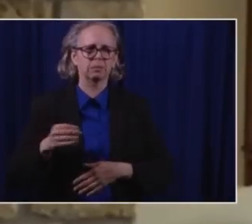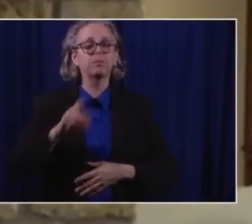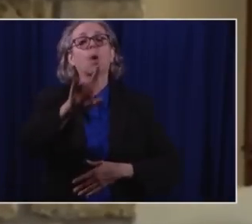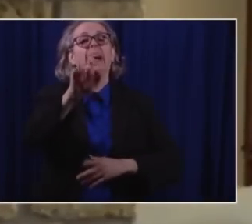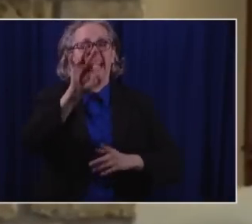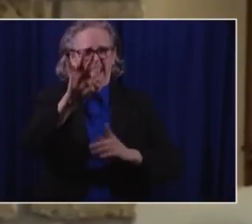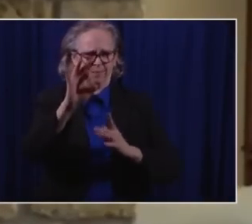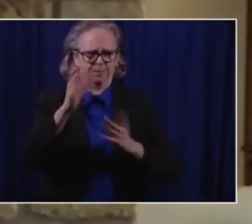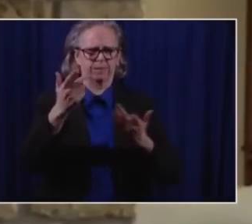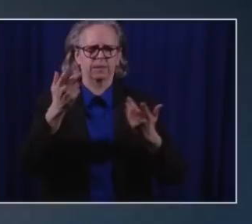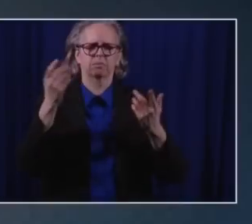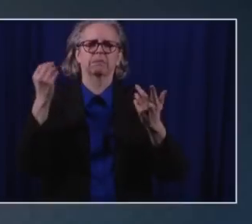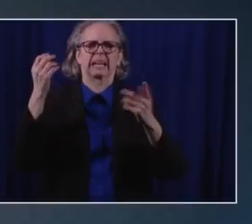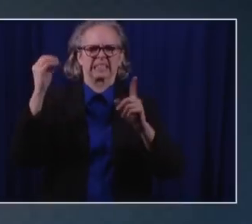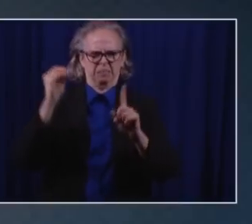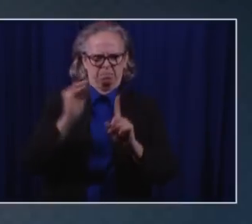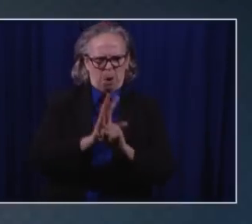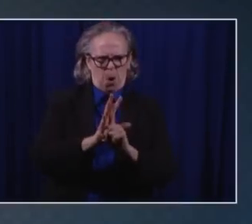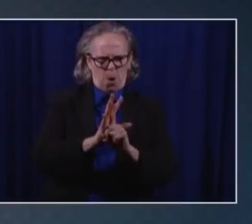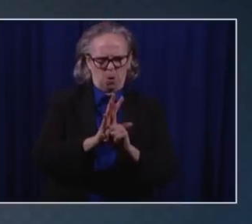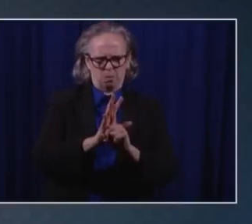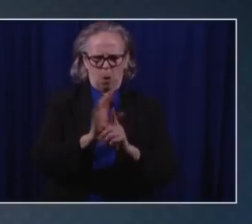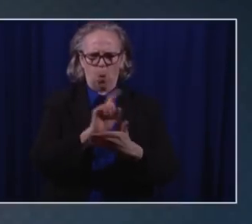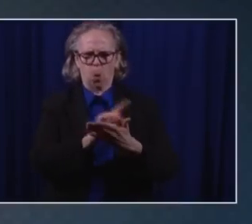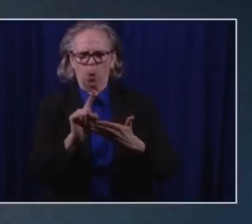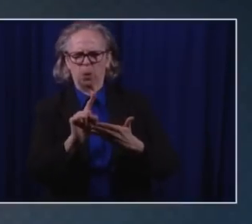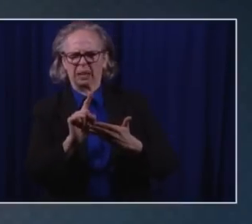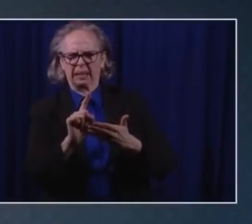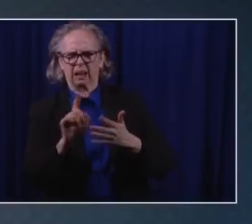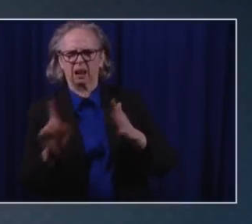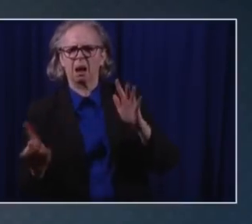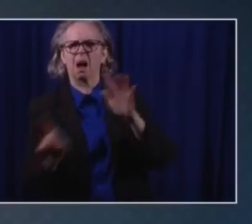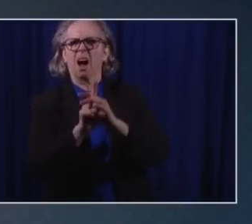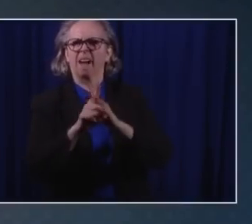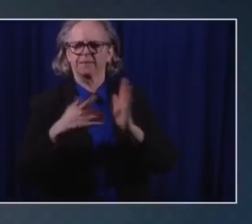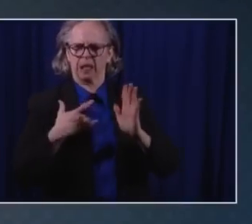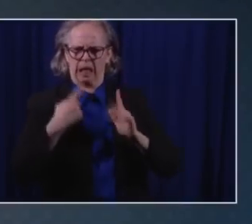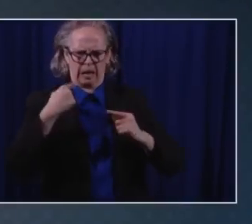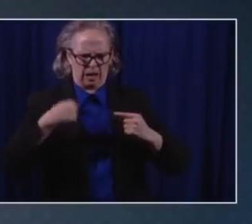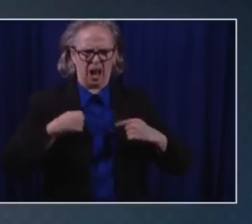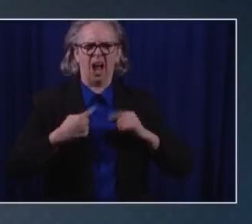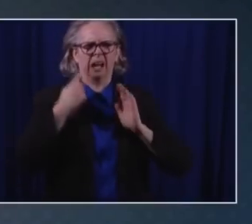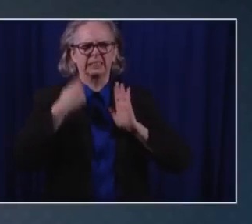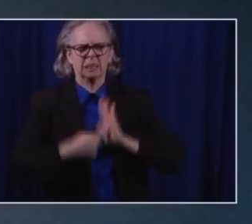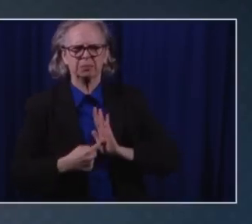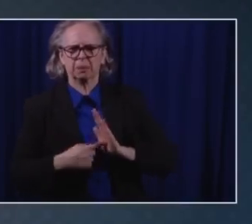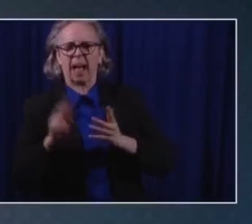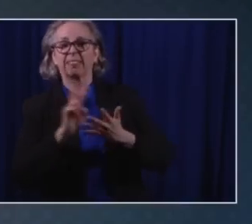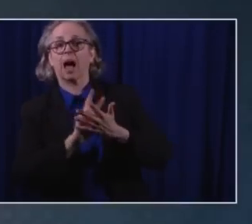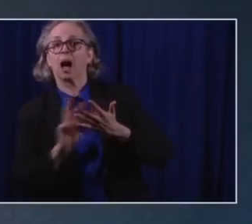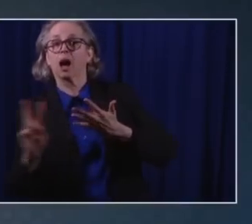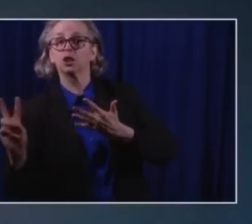tamp down Thanksgiving when we normally see the results of that. In the hospital. Governor there's typically delay of one week for people to